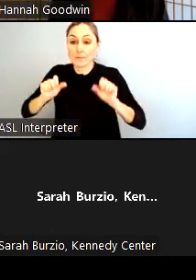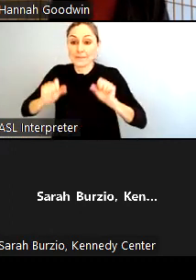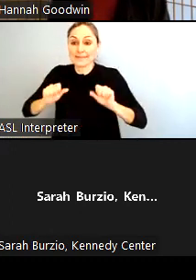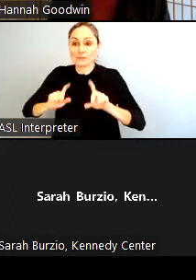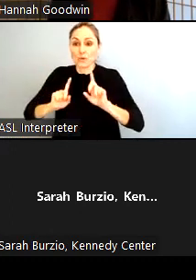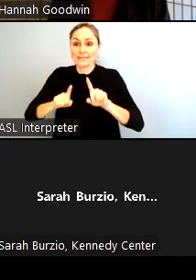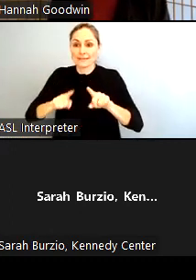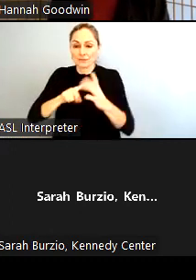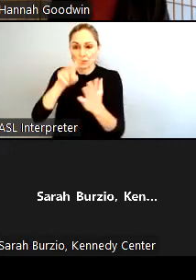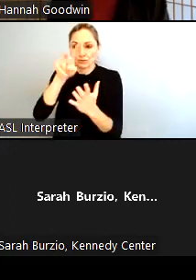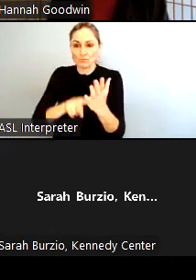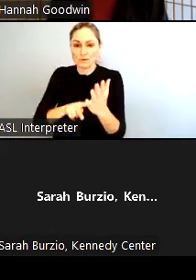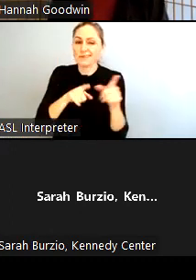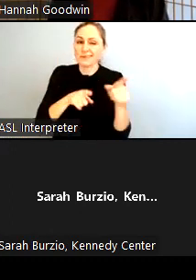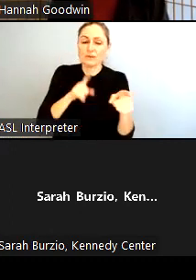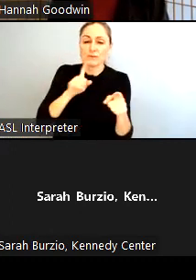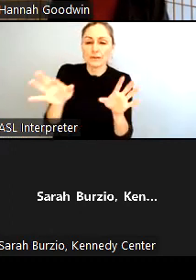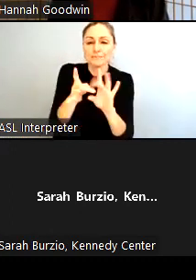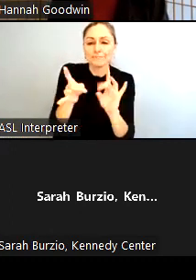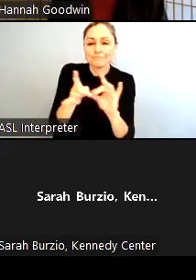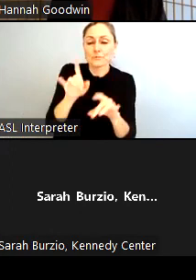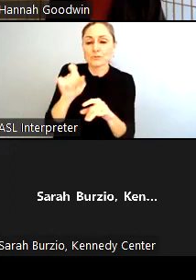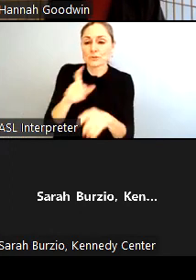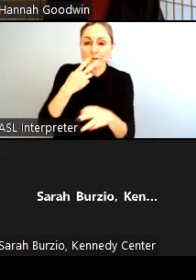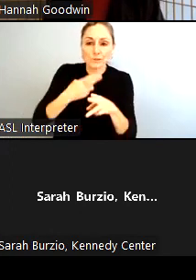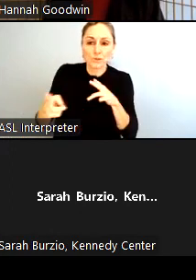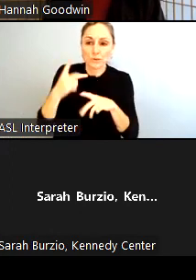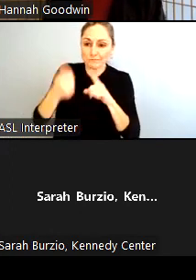It should be short and to the point. Topic tracks.